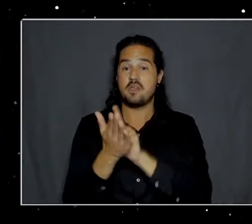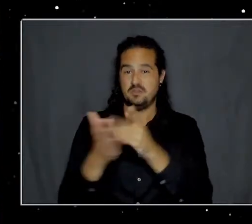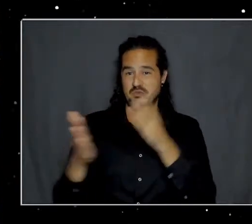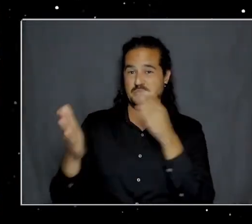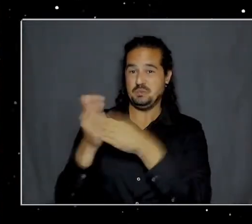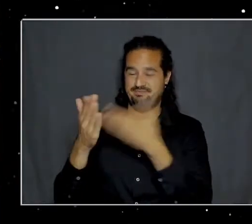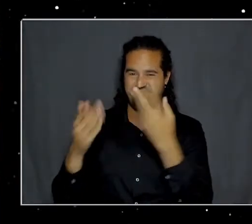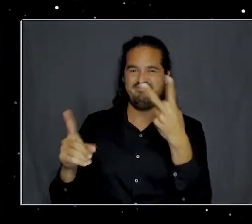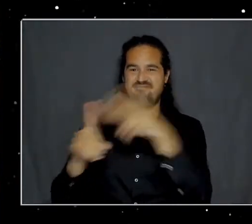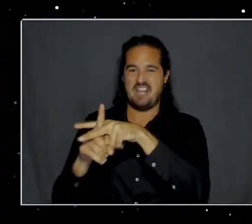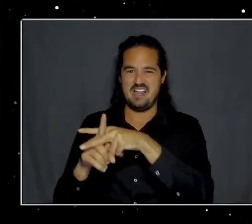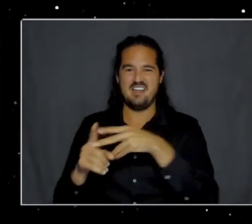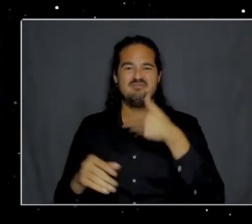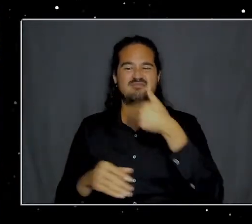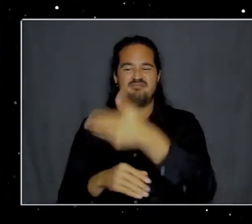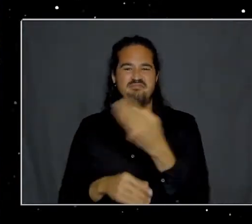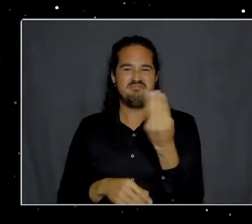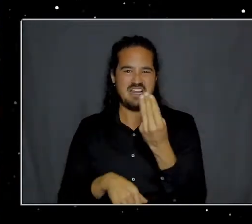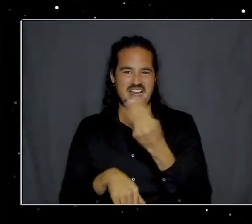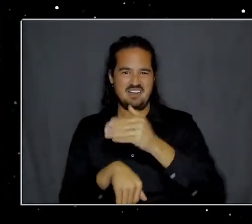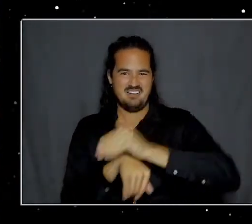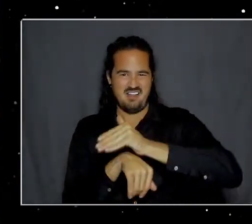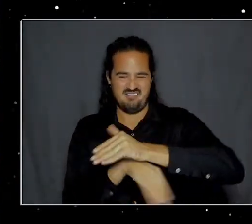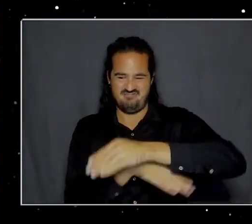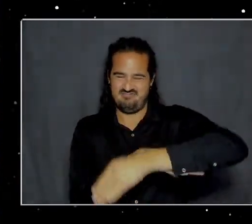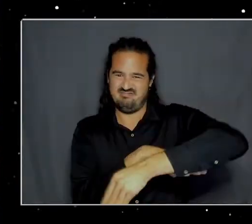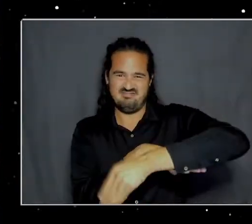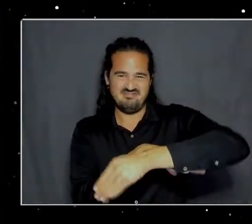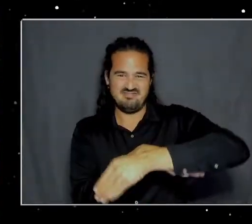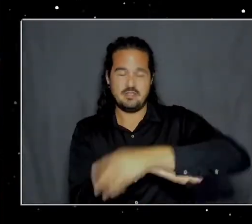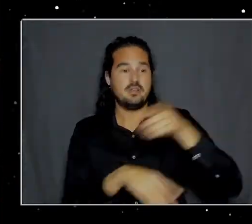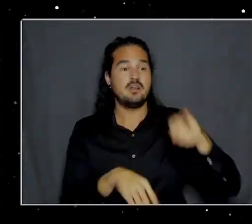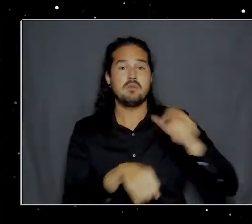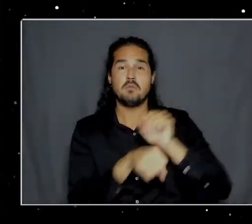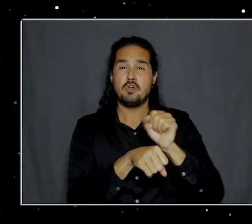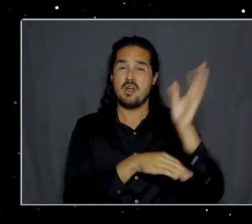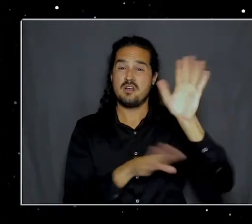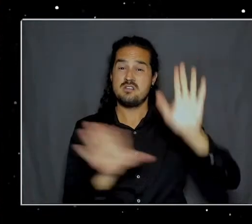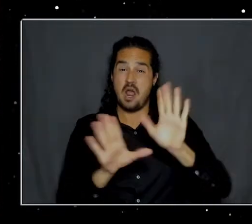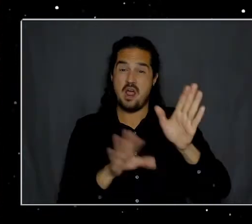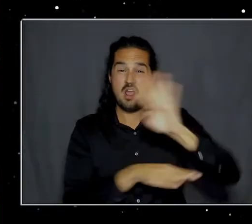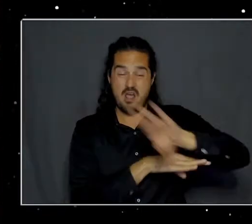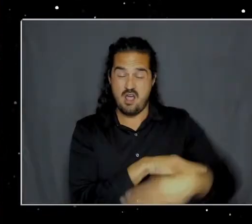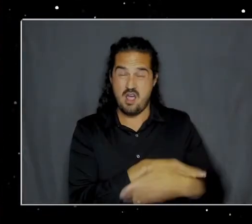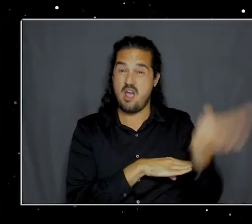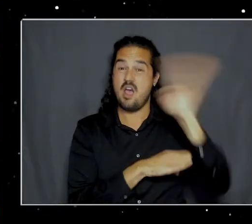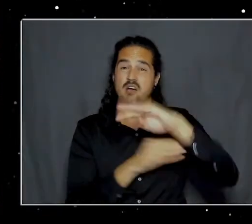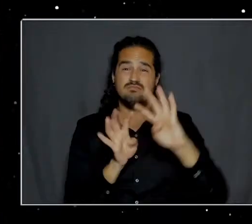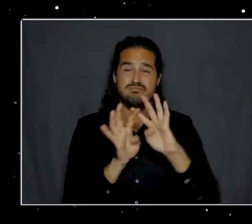LISA NOWLIN: WE FILED OUR LAWSUIT THE NEXT DAY, MONDAY EVENING, LATE AFTER WORKING AROUND THE CLOCK WITH